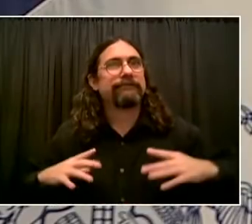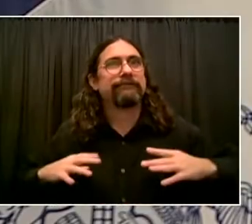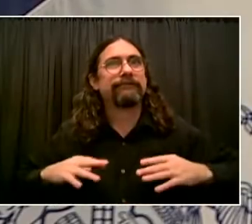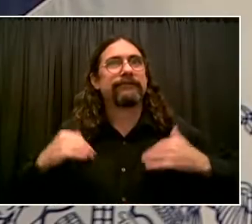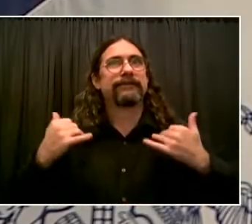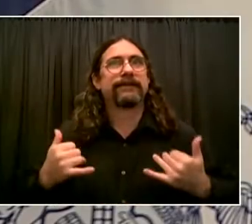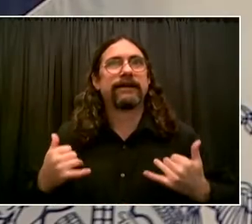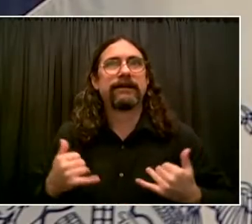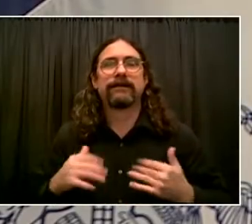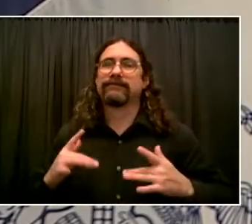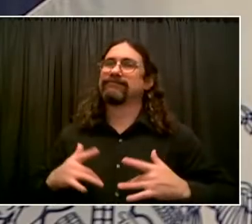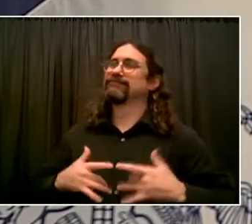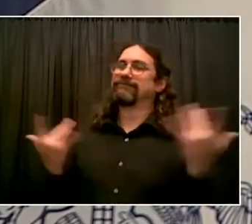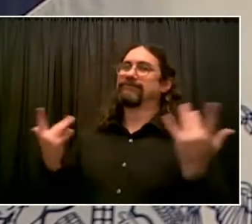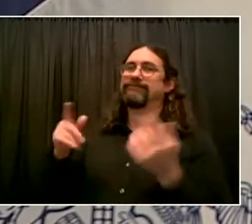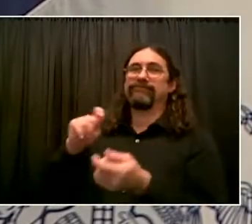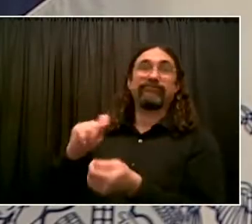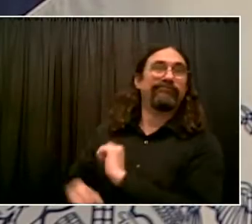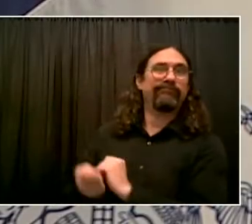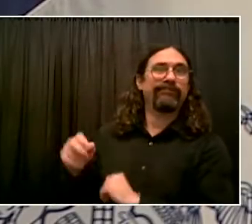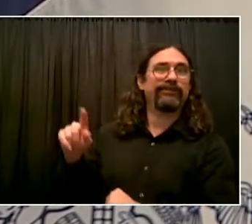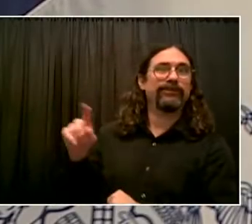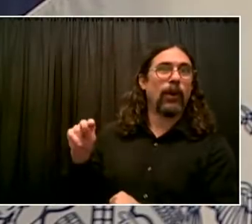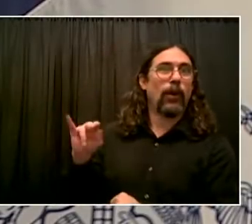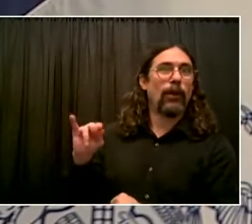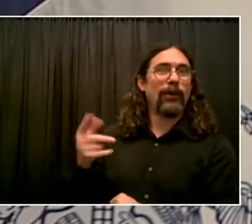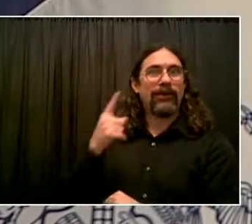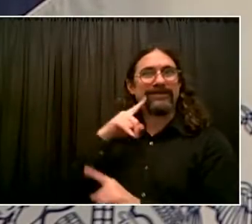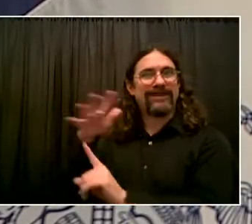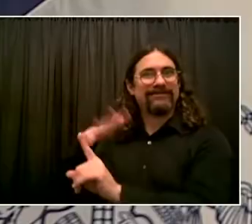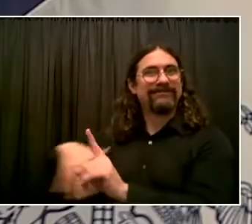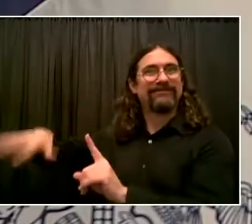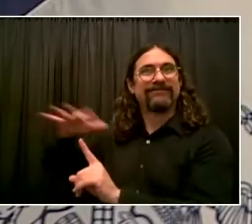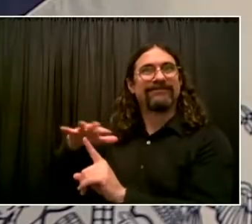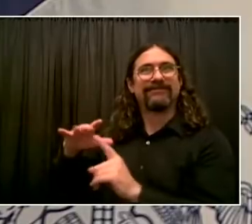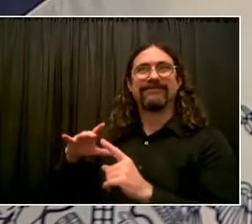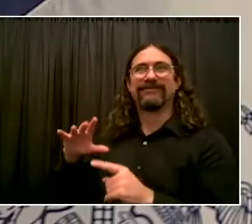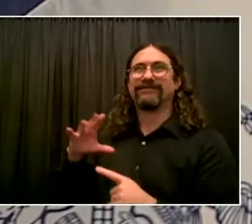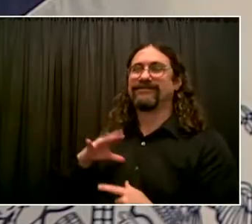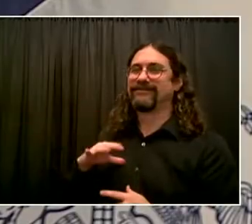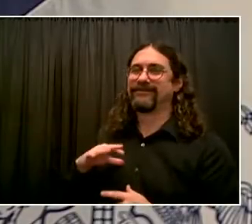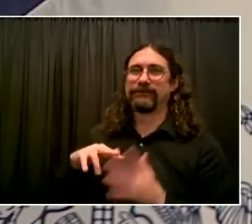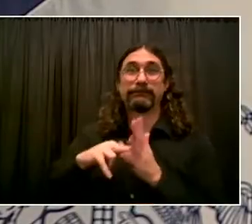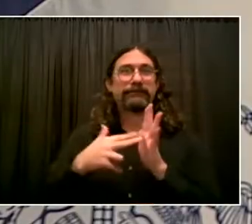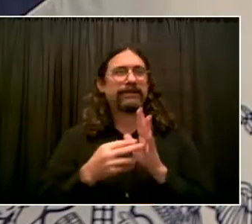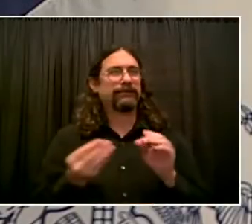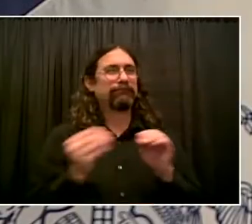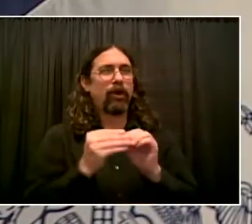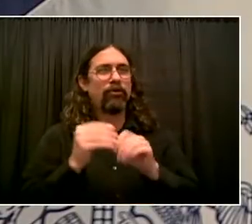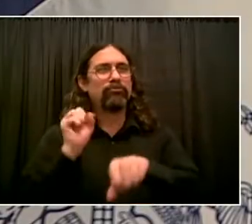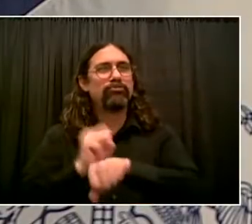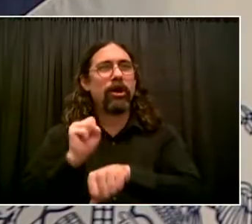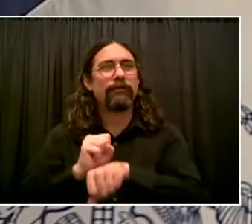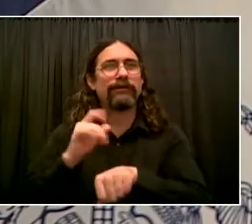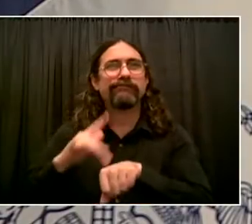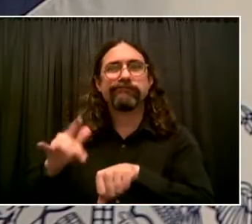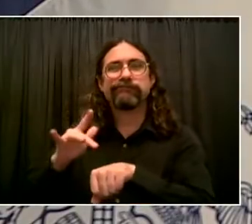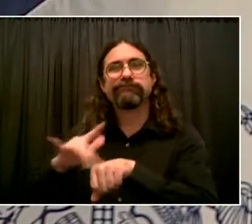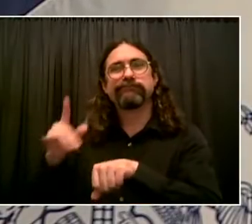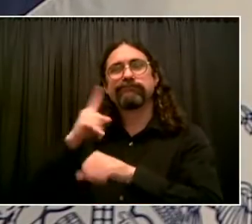OBVIOUSLY, WE ARE THRILLED TO SEE THE REZONING TODATHY AT